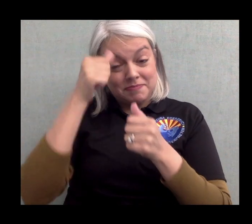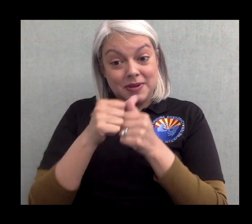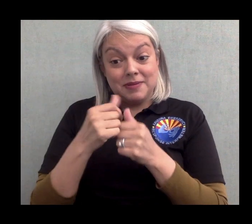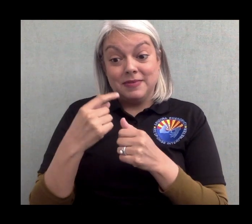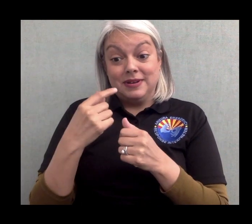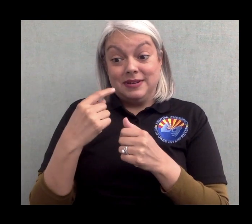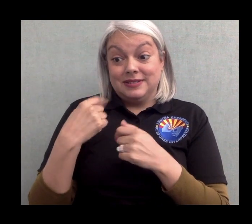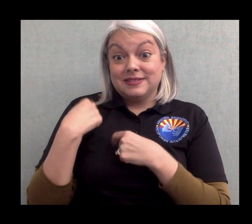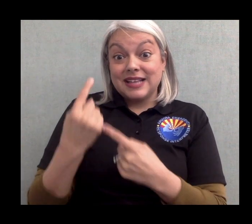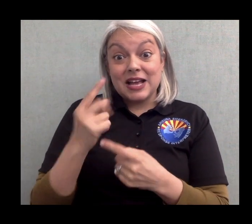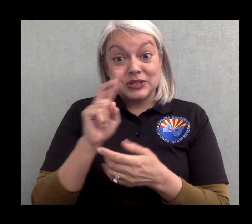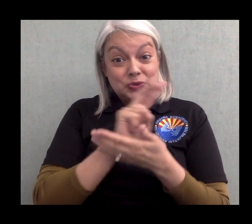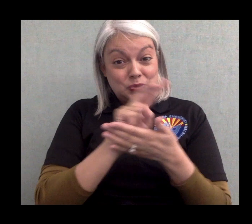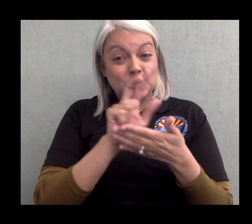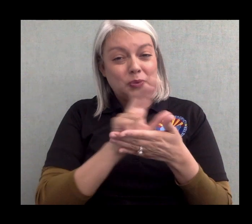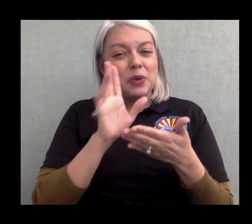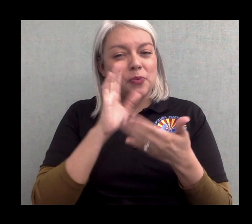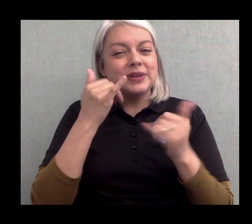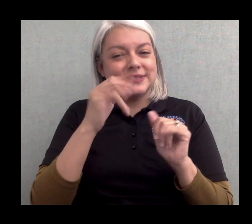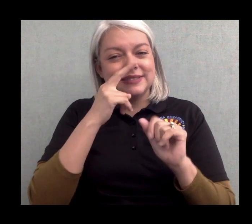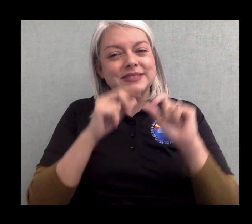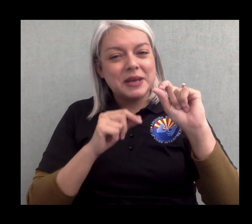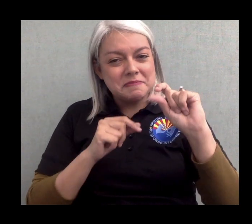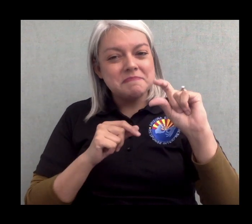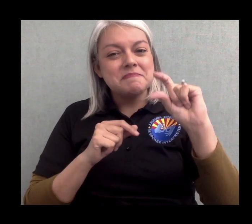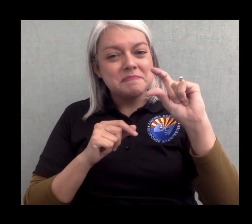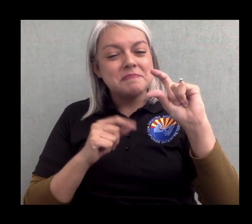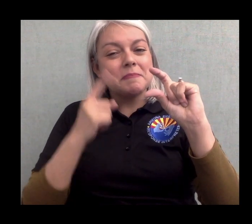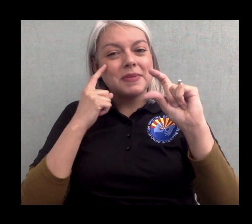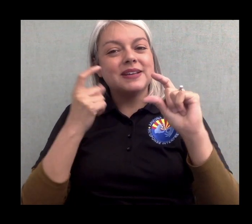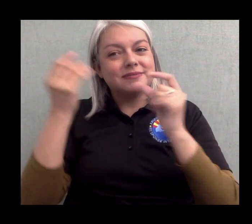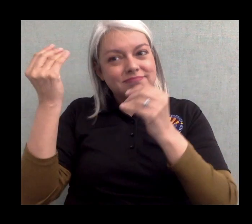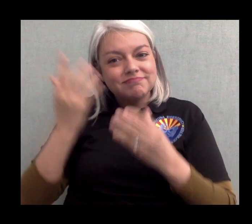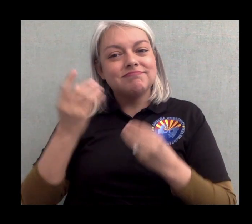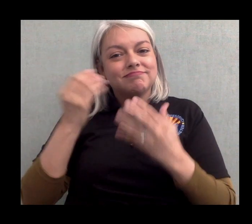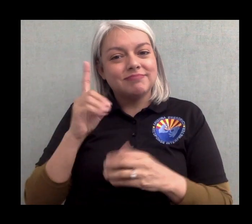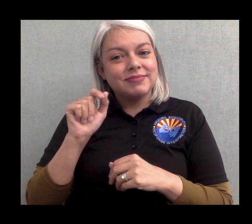still see increases if you see this in another few days, that’s because there’s case